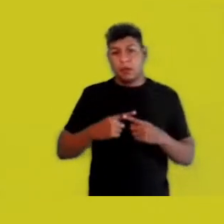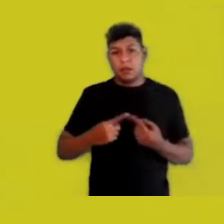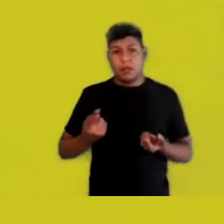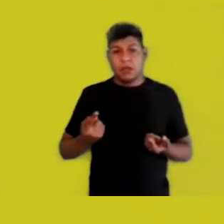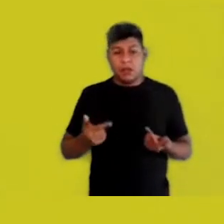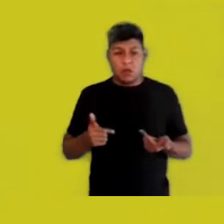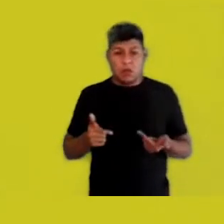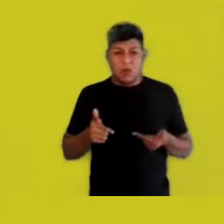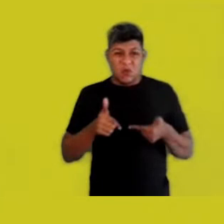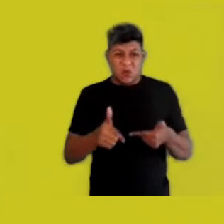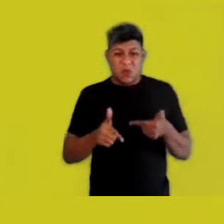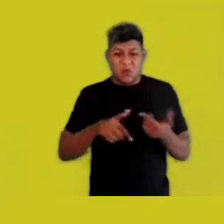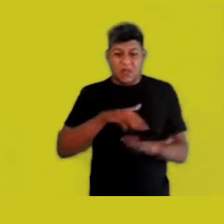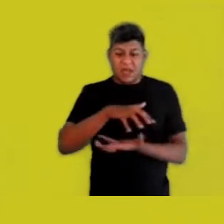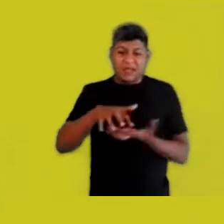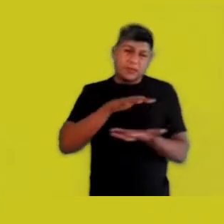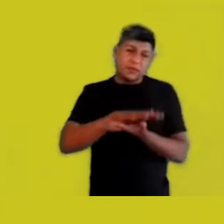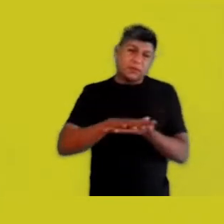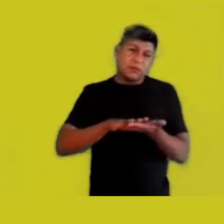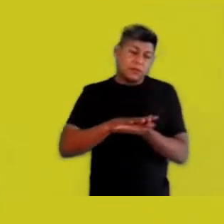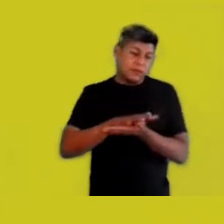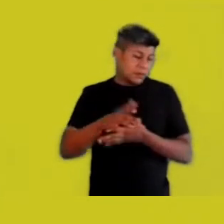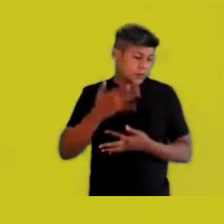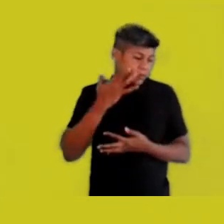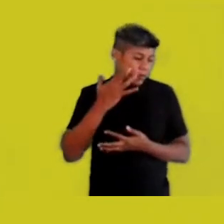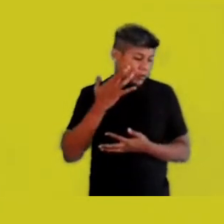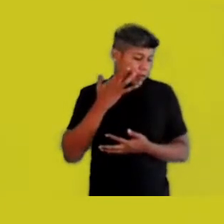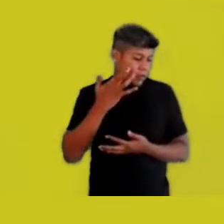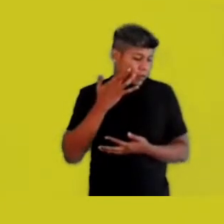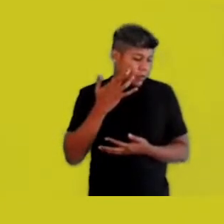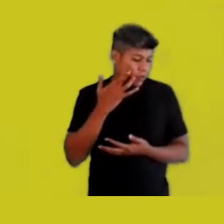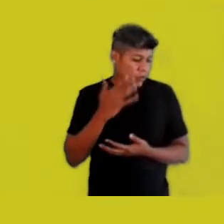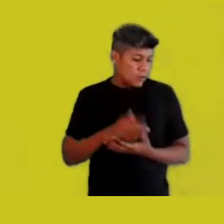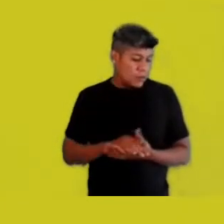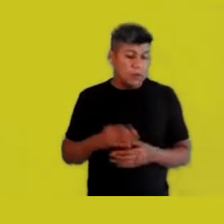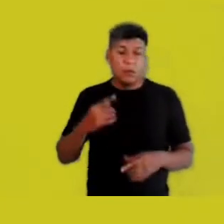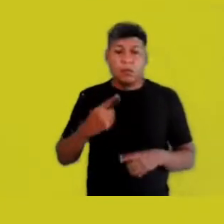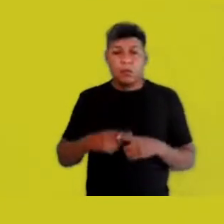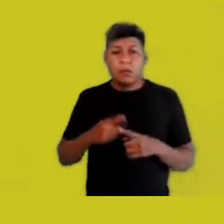like the moderns imagined: chaos is always more powerful than order.